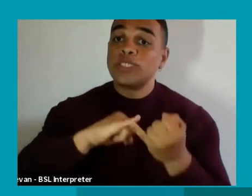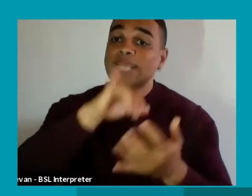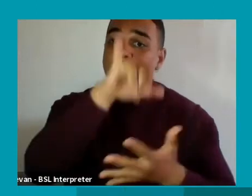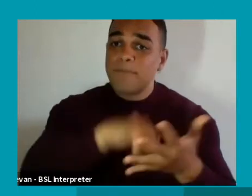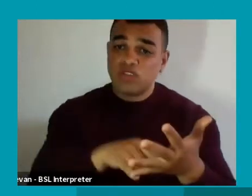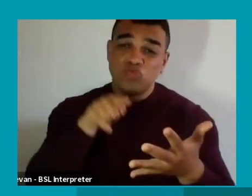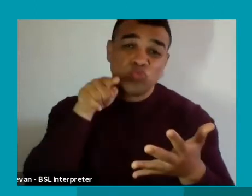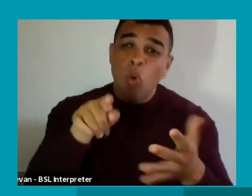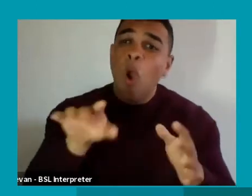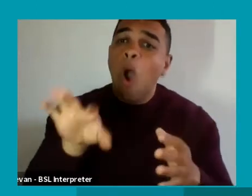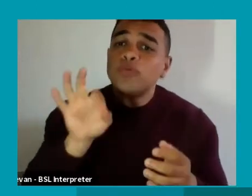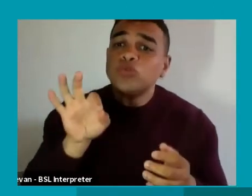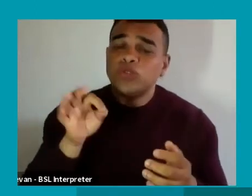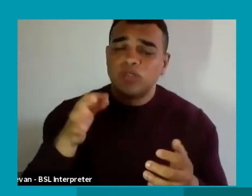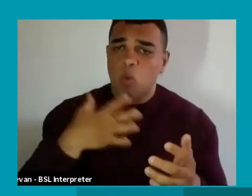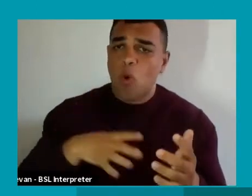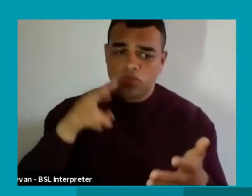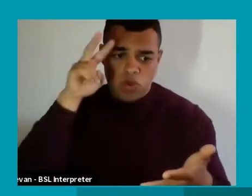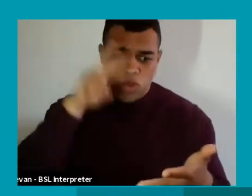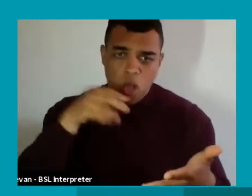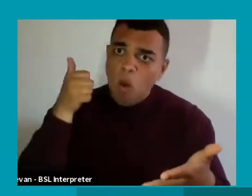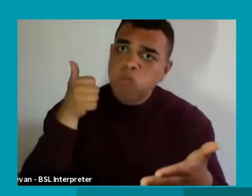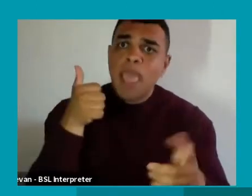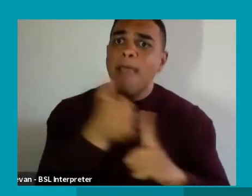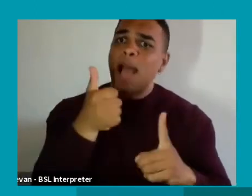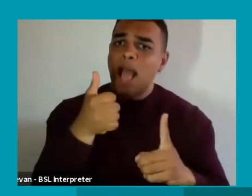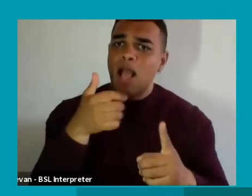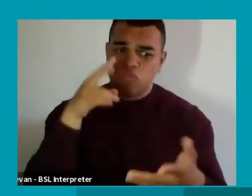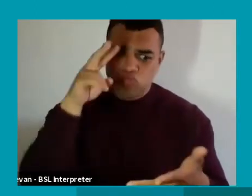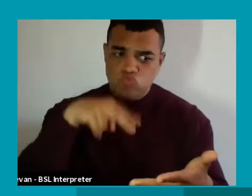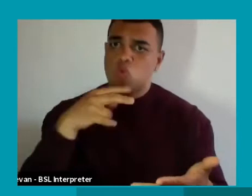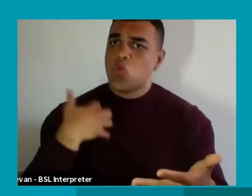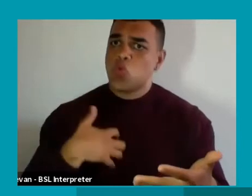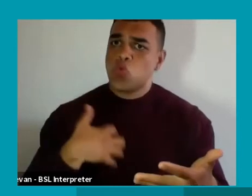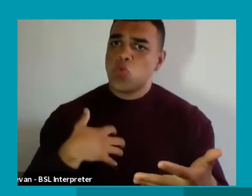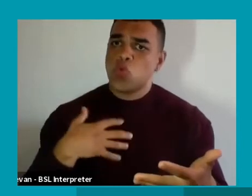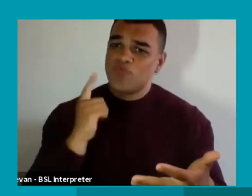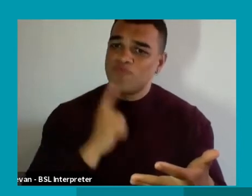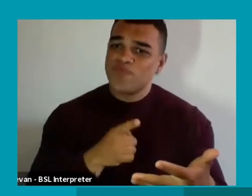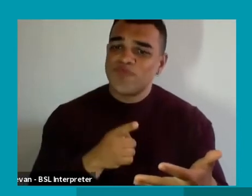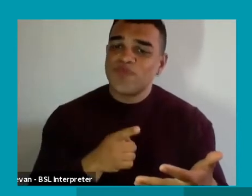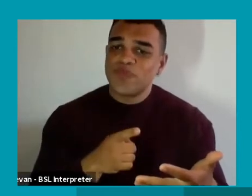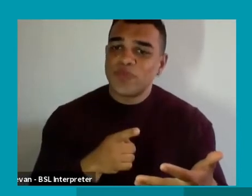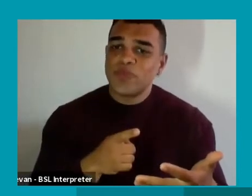OK? Your personal statement really is framing the rest of your TV, so a couple of tips. First of all,